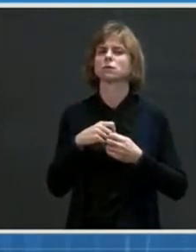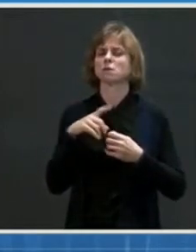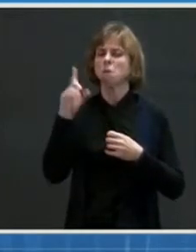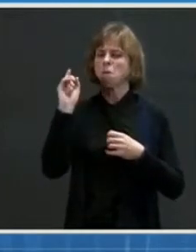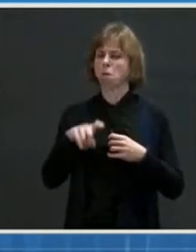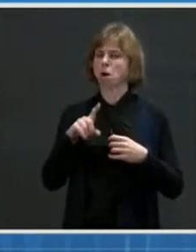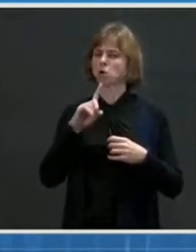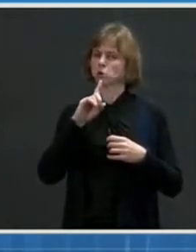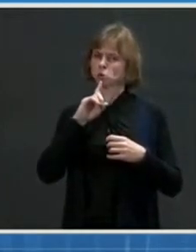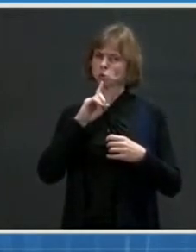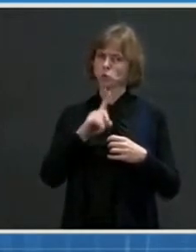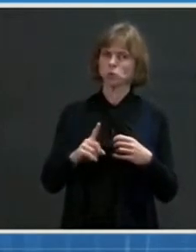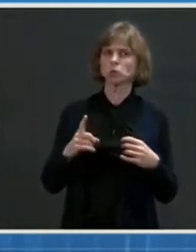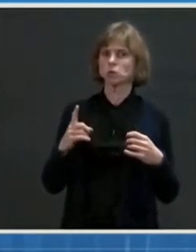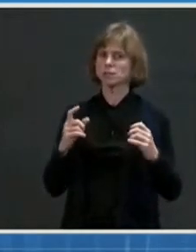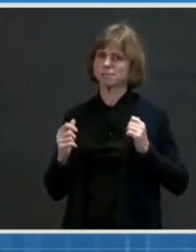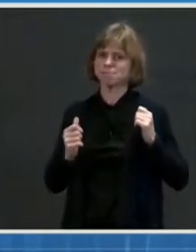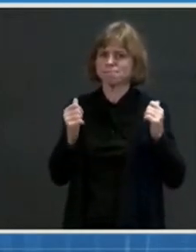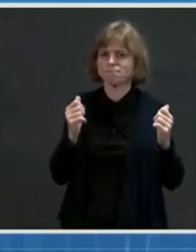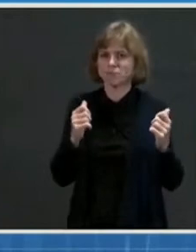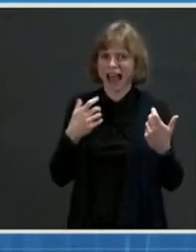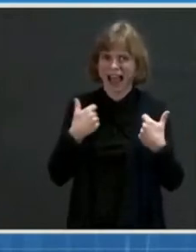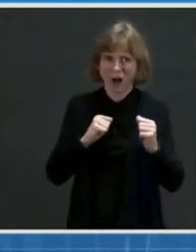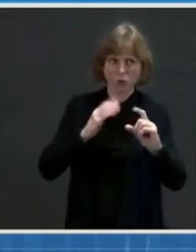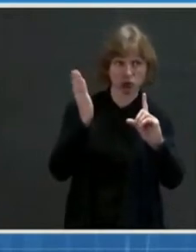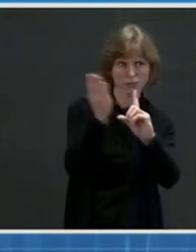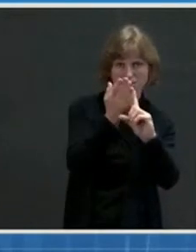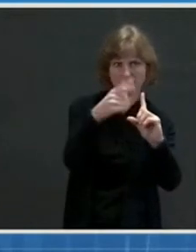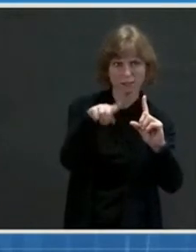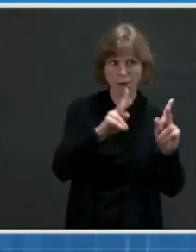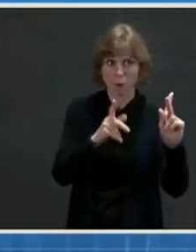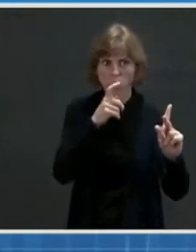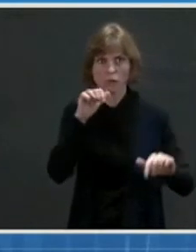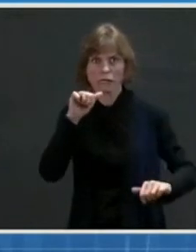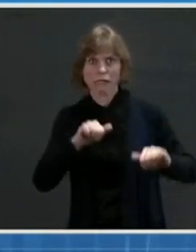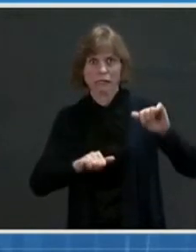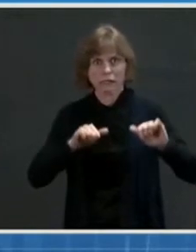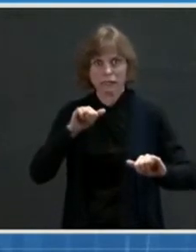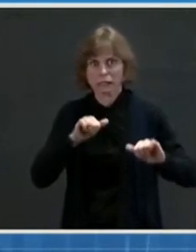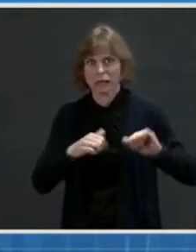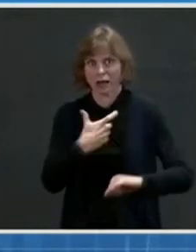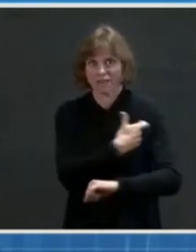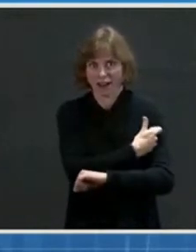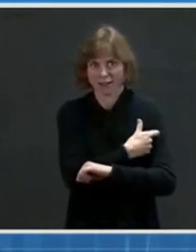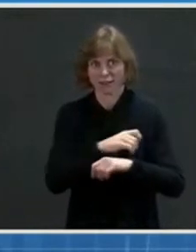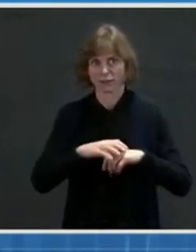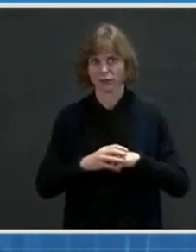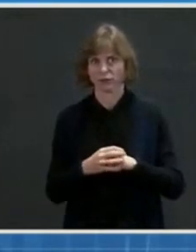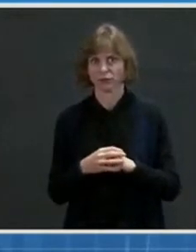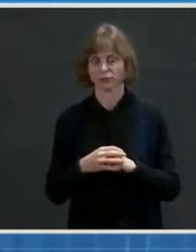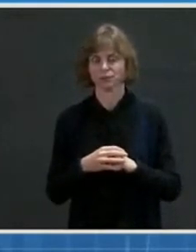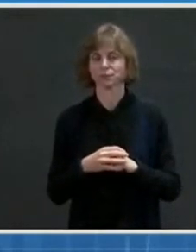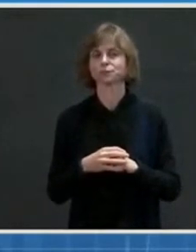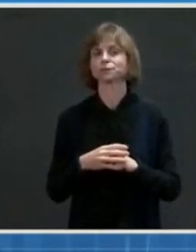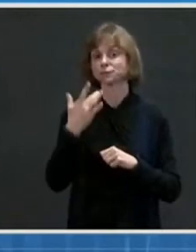AN EQUALLY AGGRESSIVE EFFORT TO REACH PEOPLE WHO ARE CONSIDERING TO BE VACCINATED,